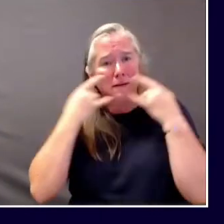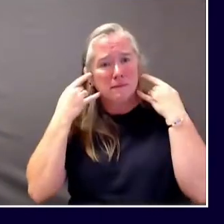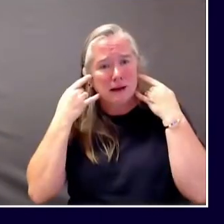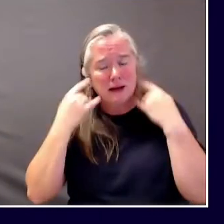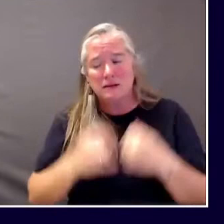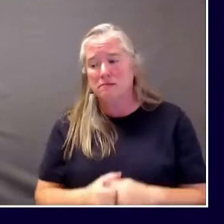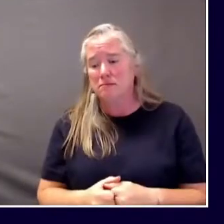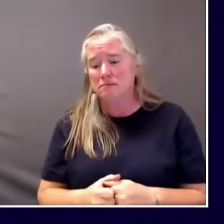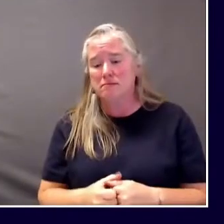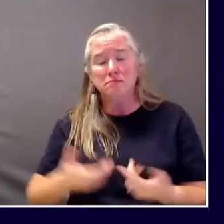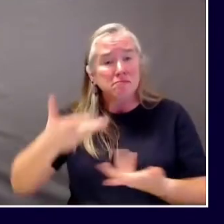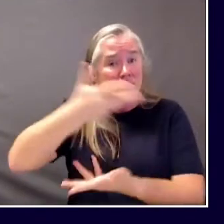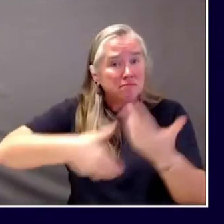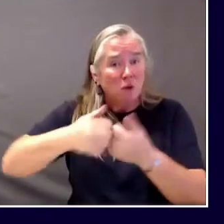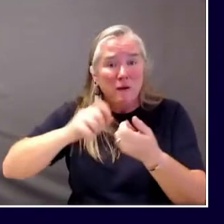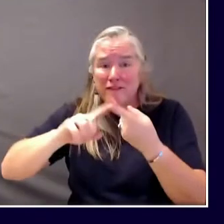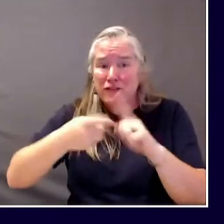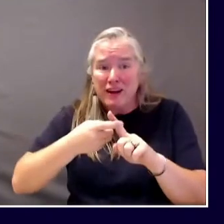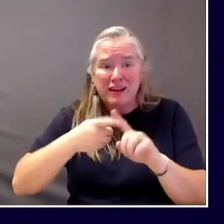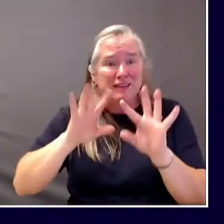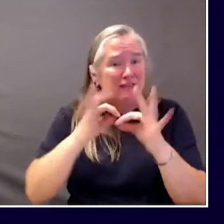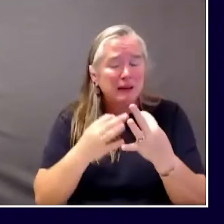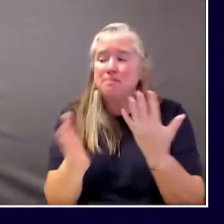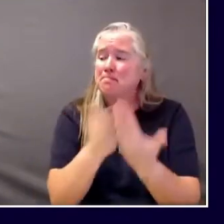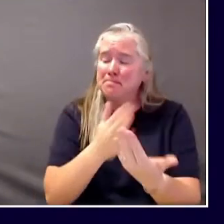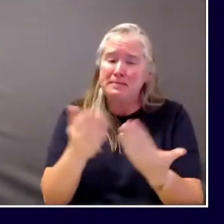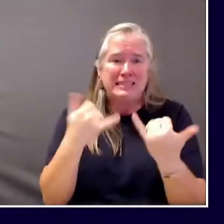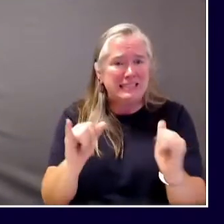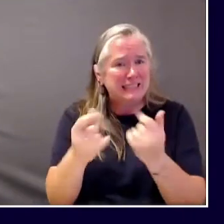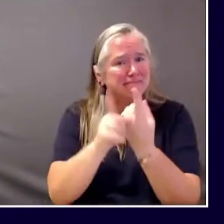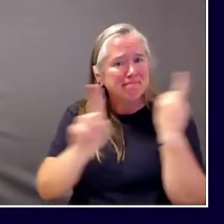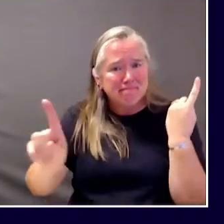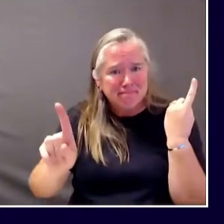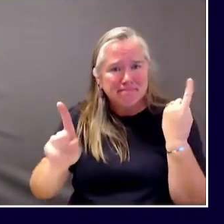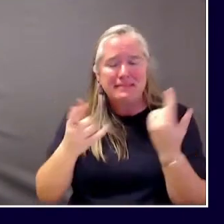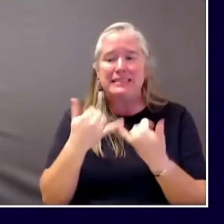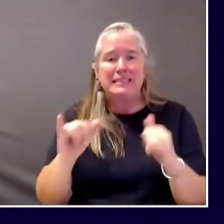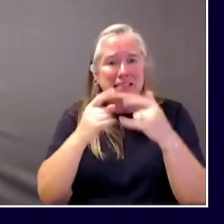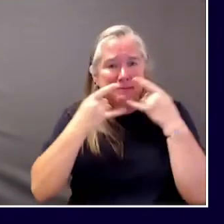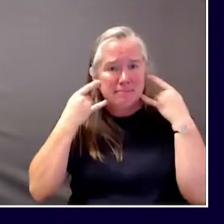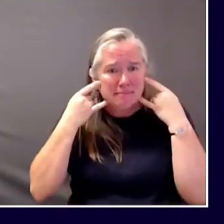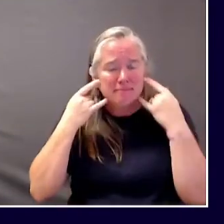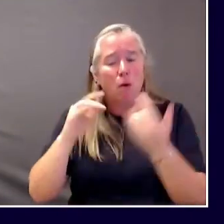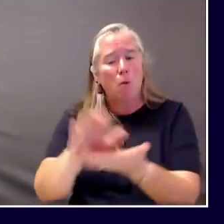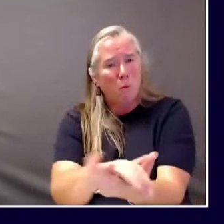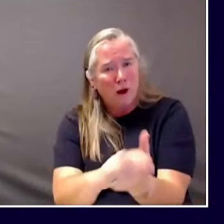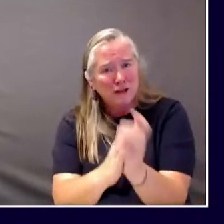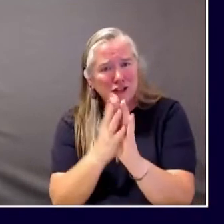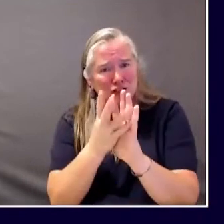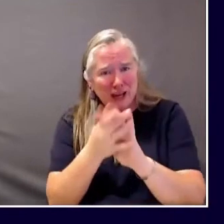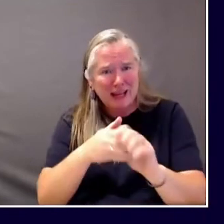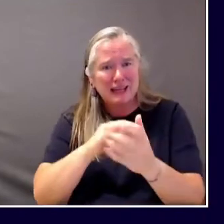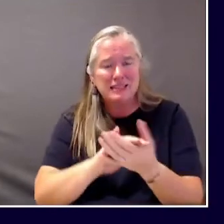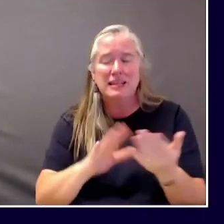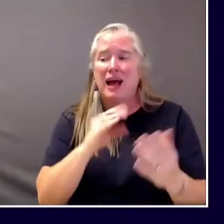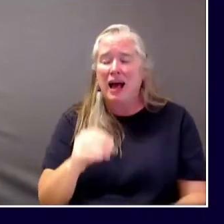friends or extended family